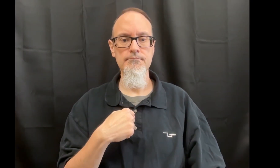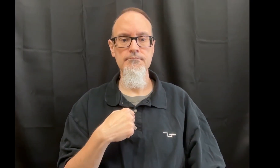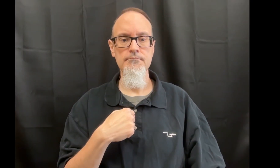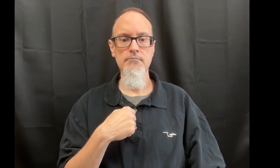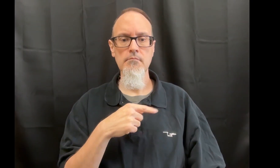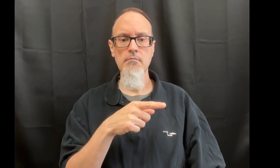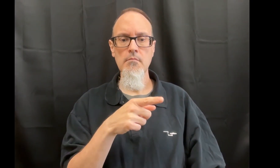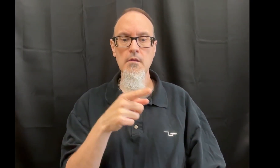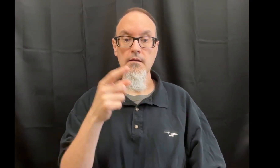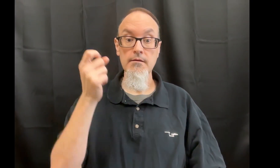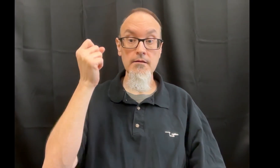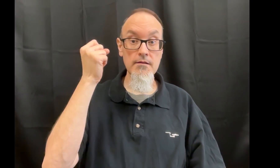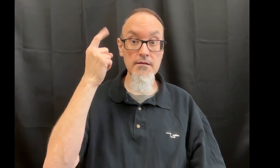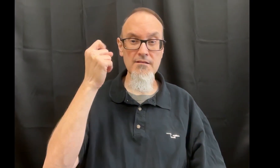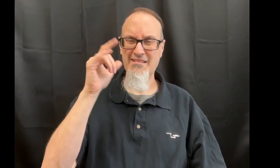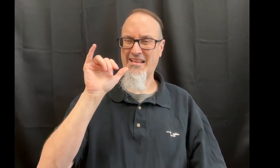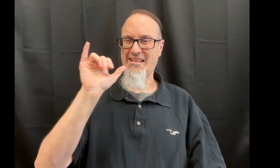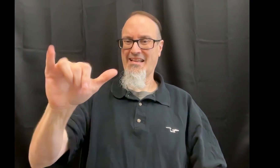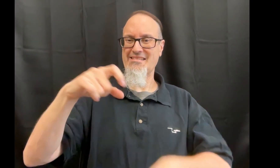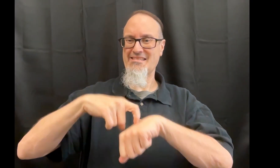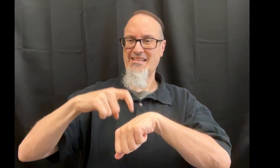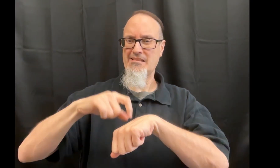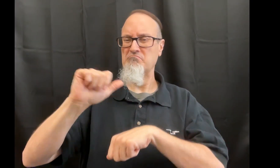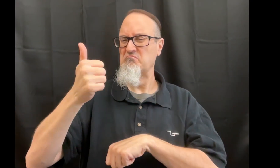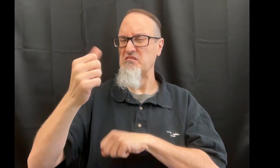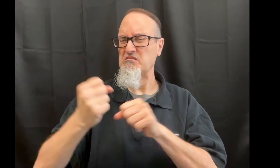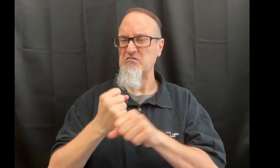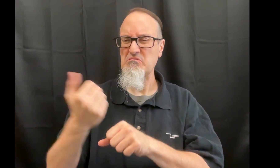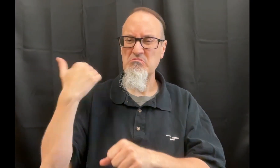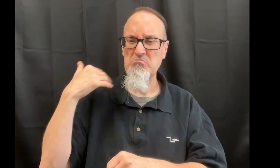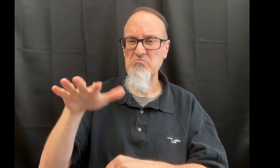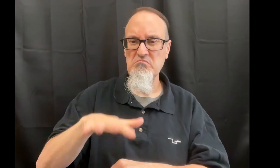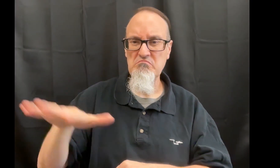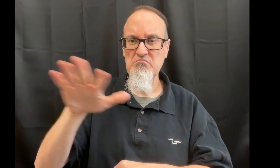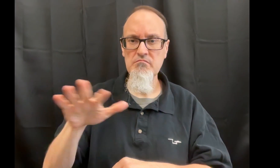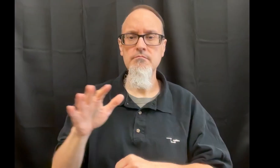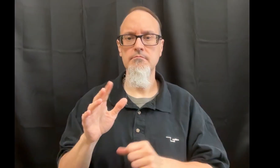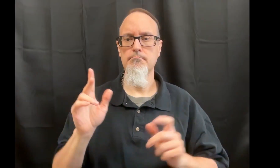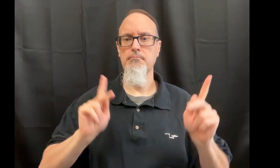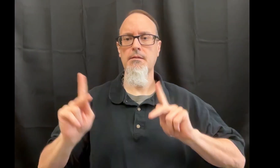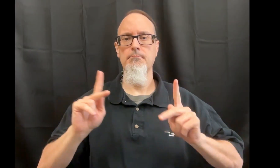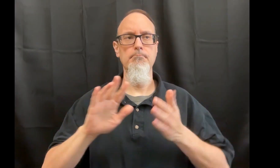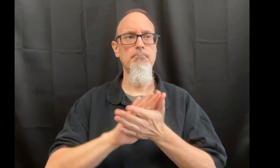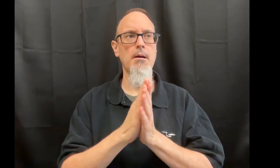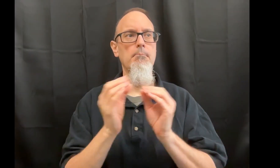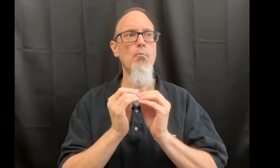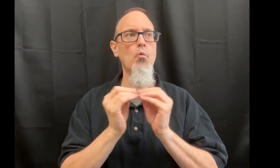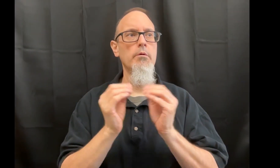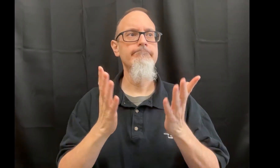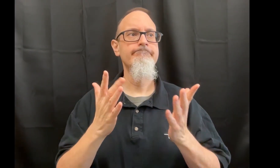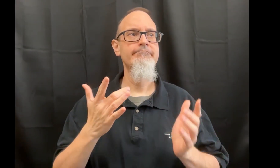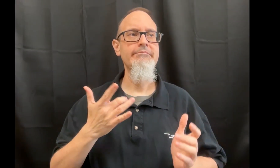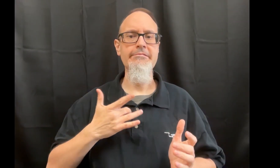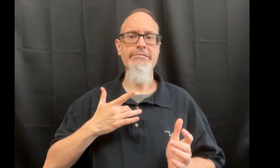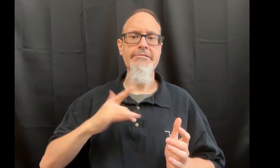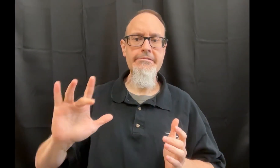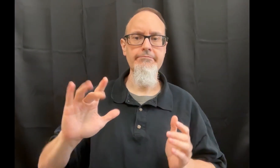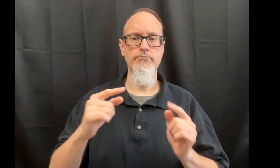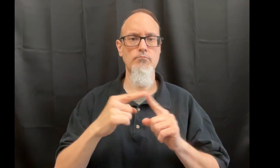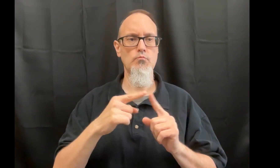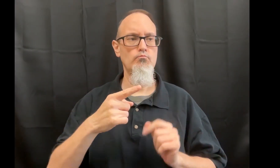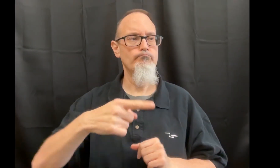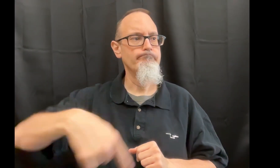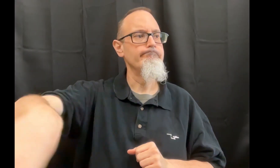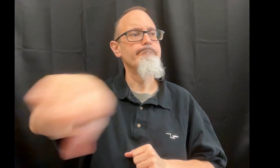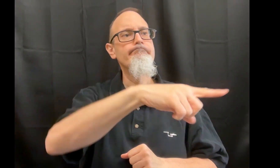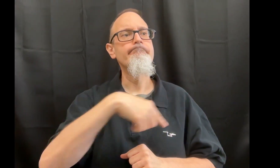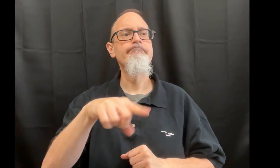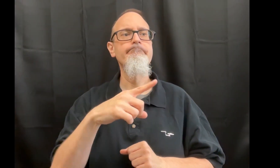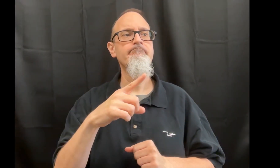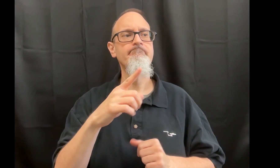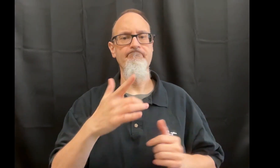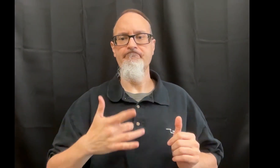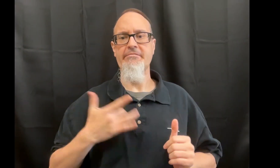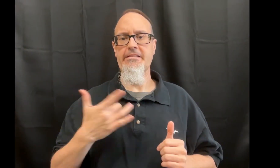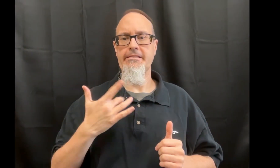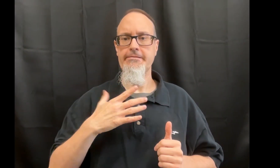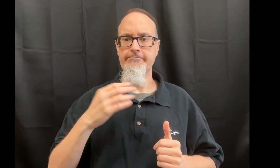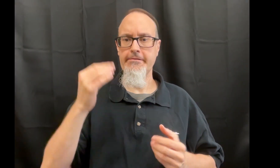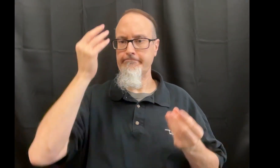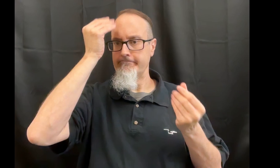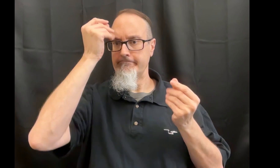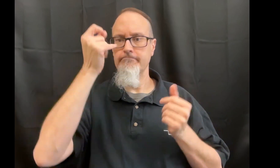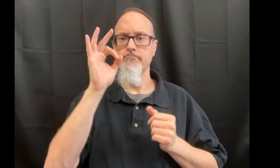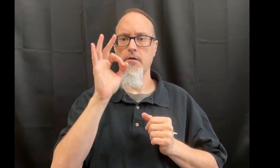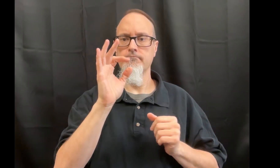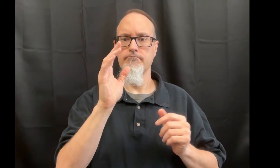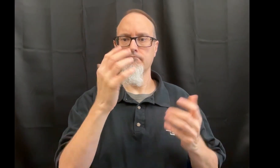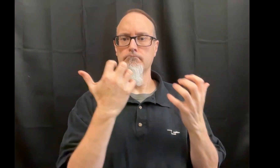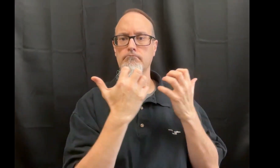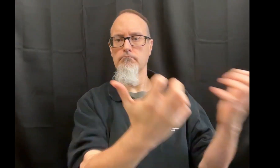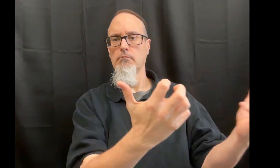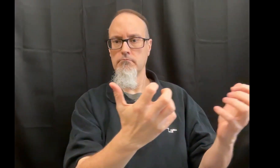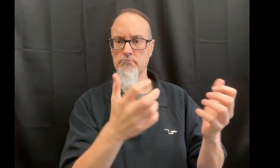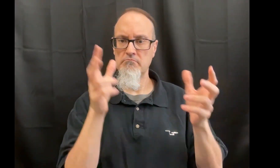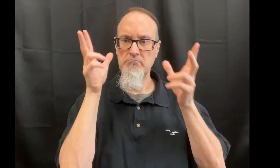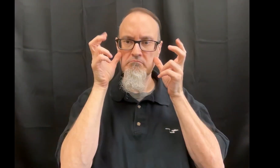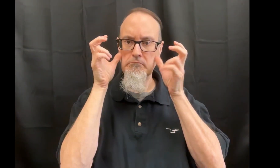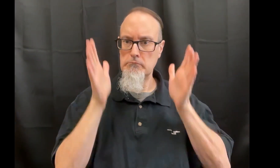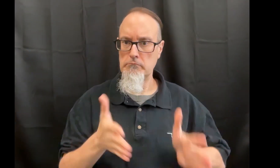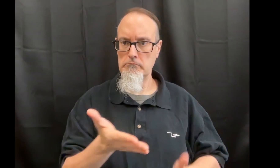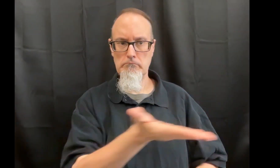At that time, people were becoming more sensitive to the feelings and thoughts of the listening audience.